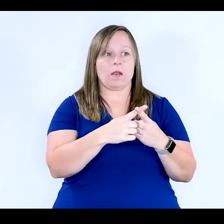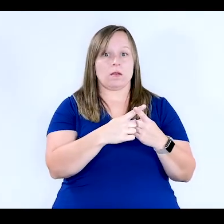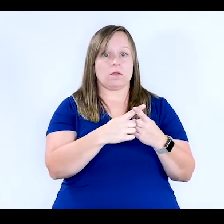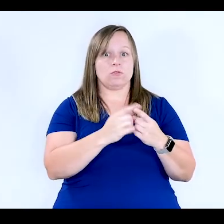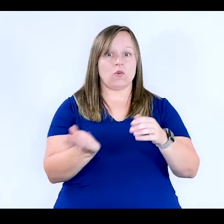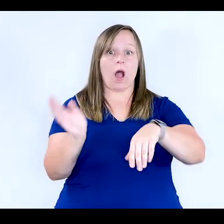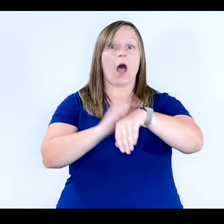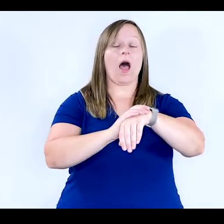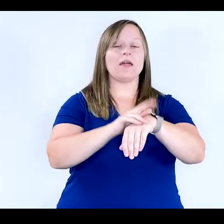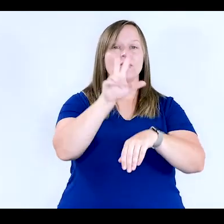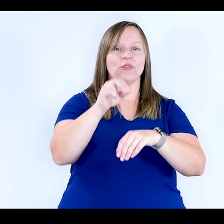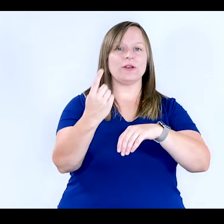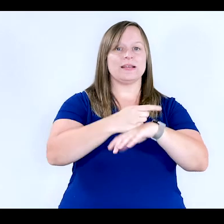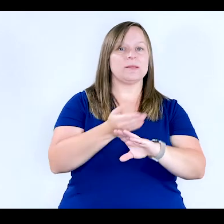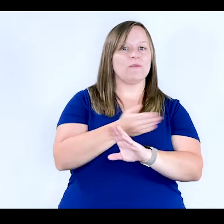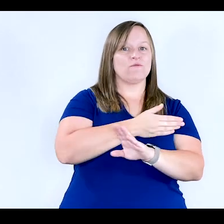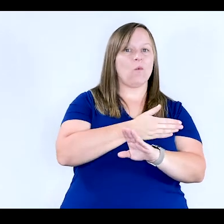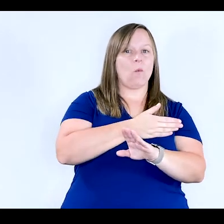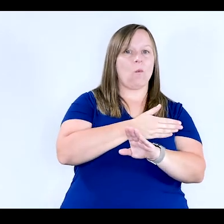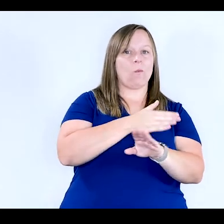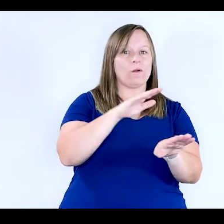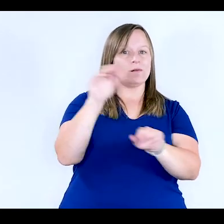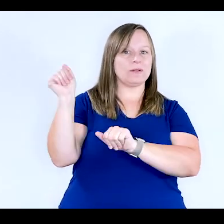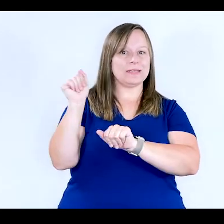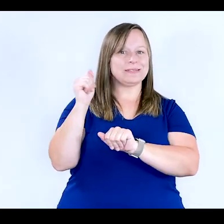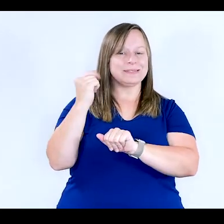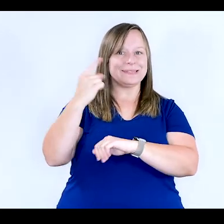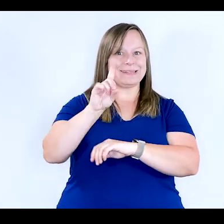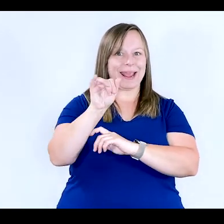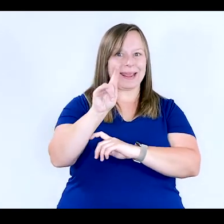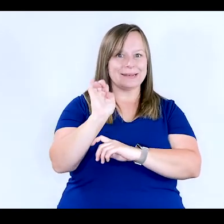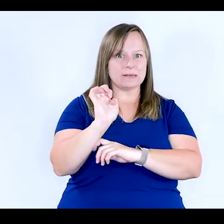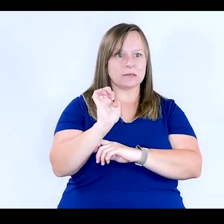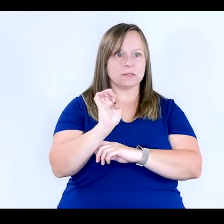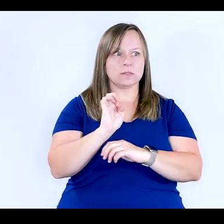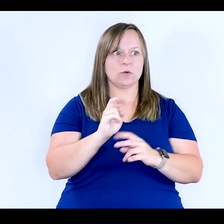activate it until 30 days prior to their release date, which leaves people on a